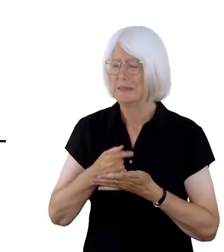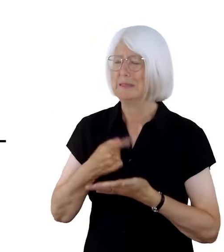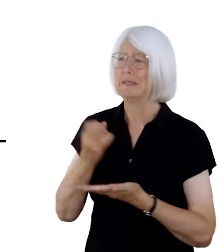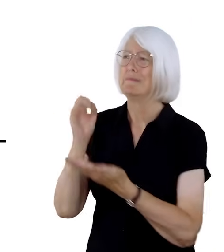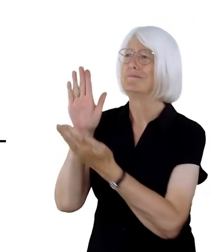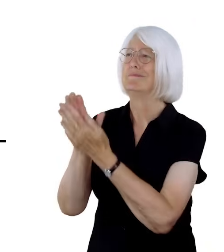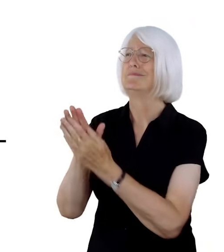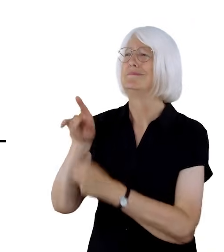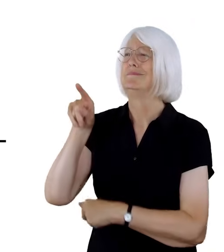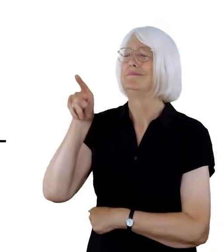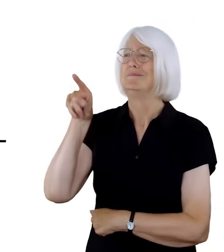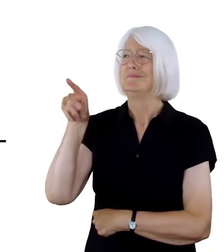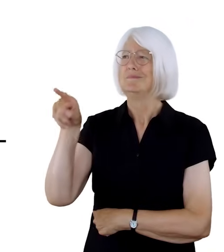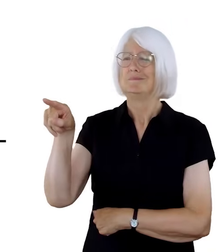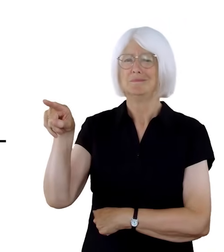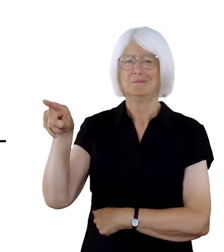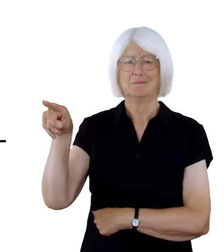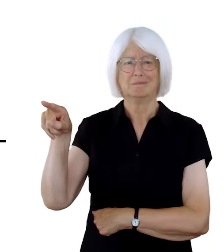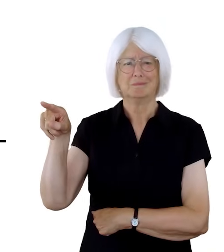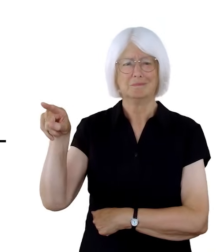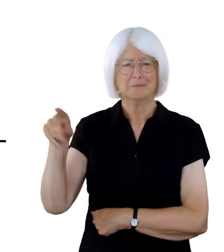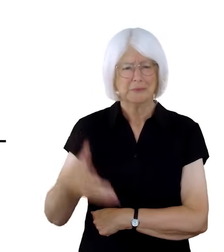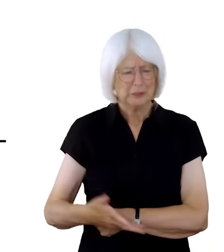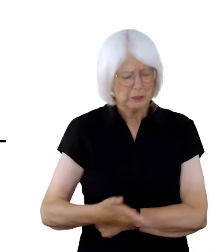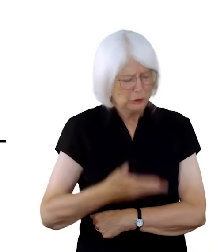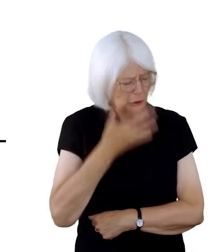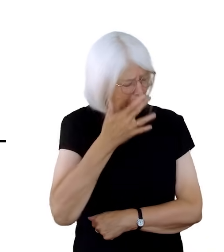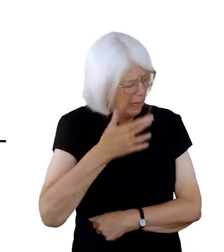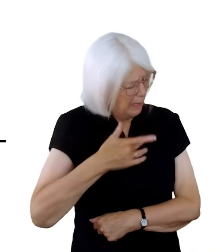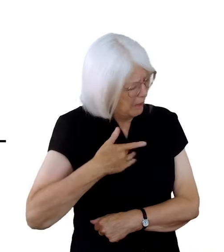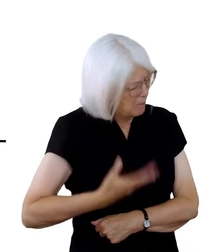My sin upon His shoulders